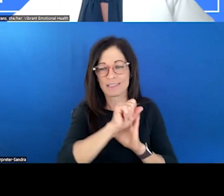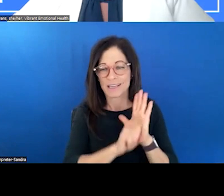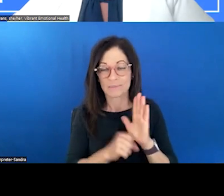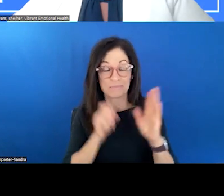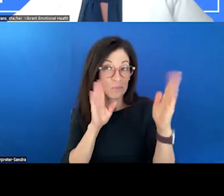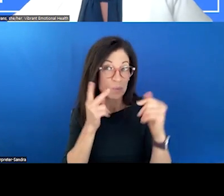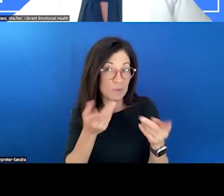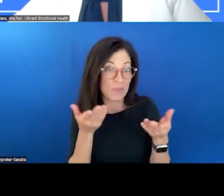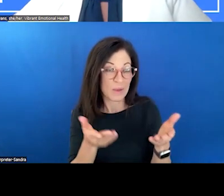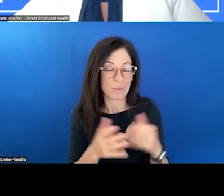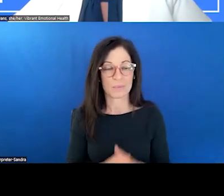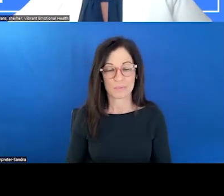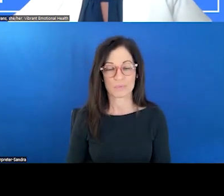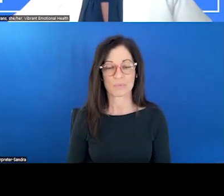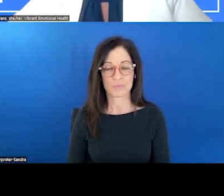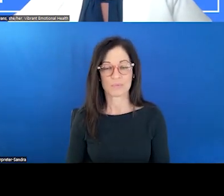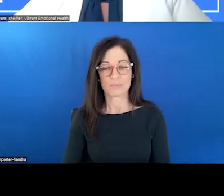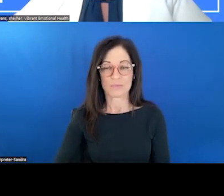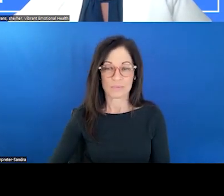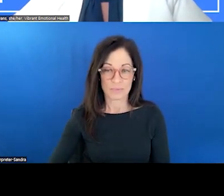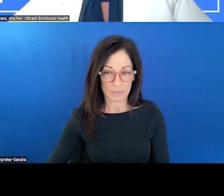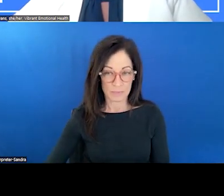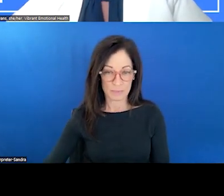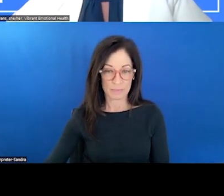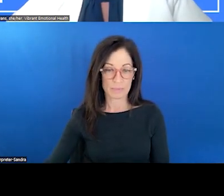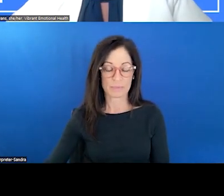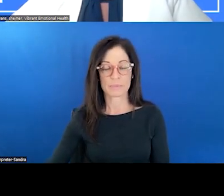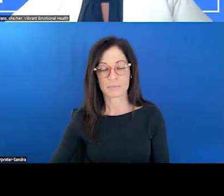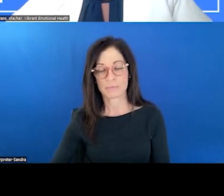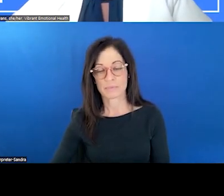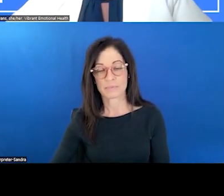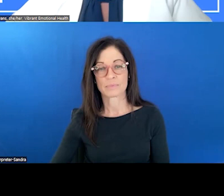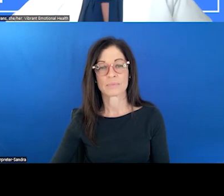NEXT SLIDE. LOTS OF CONFERENCES COMING UP.